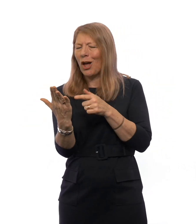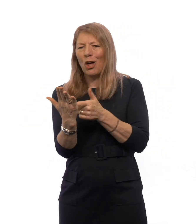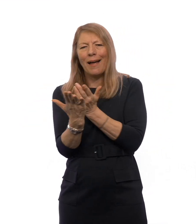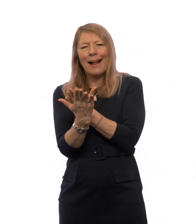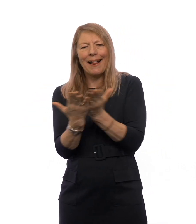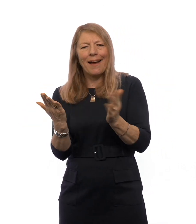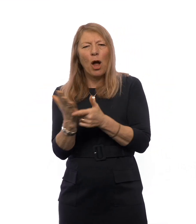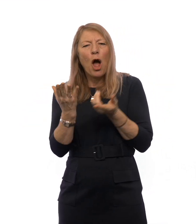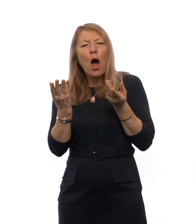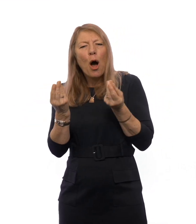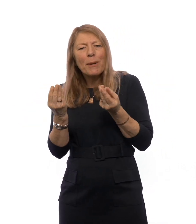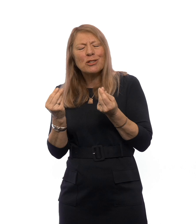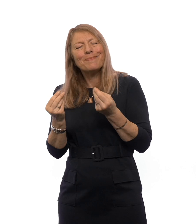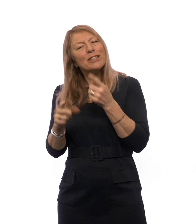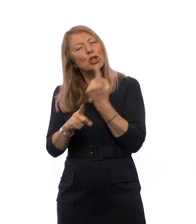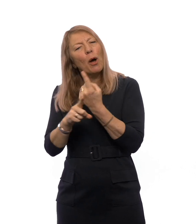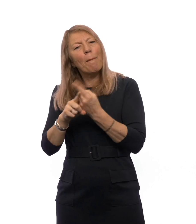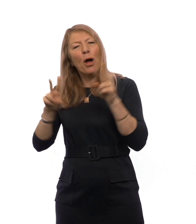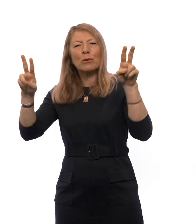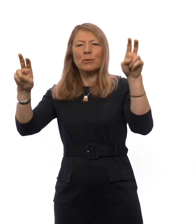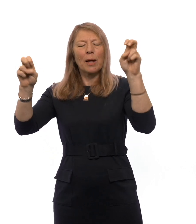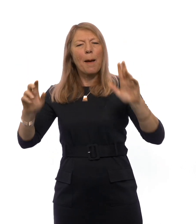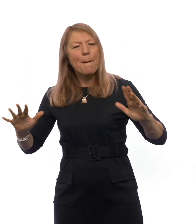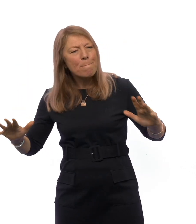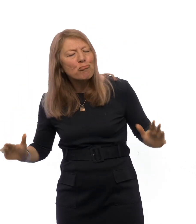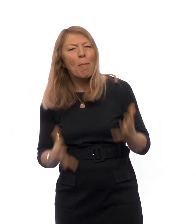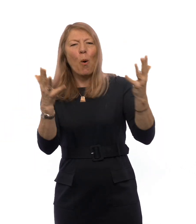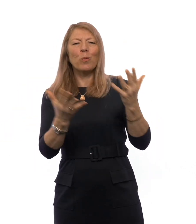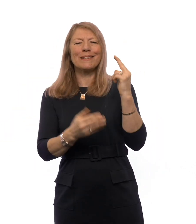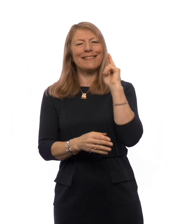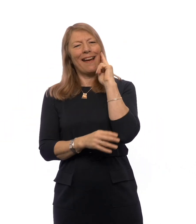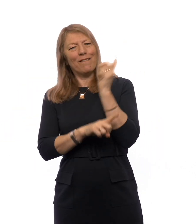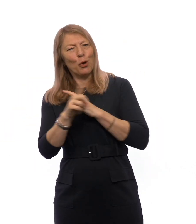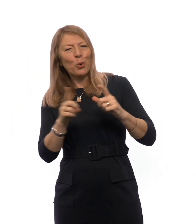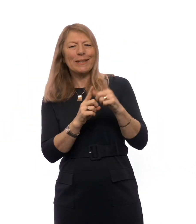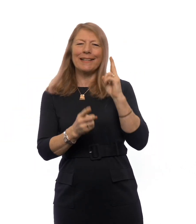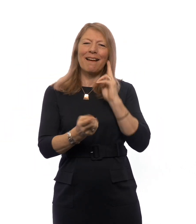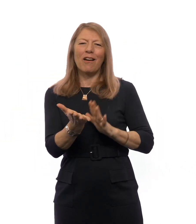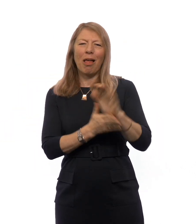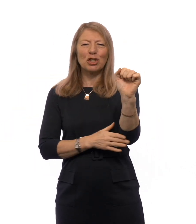which could hinder implementation. Although the Bill mentions promoting the further development of deaf culture,